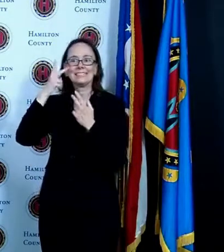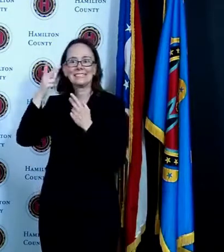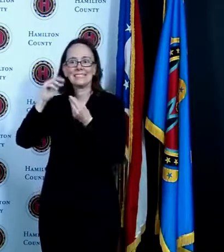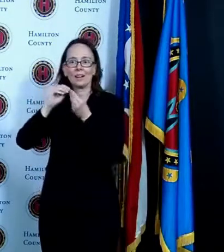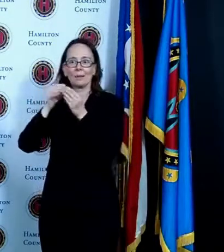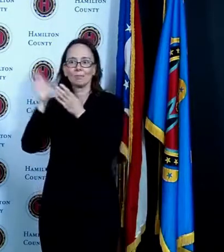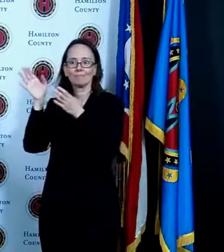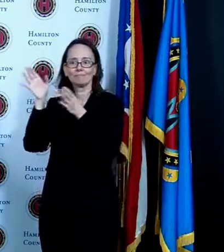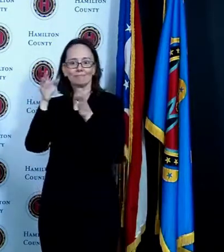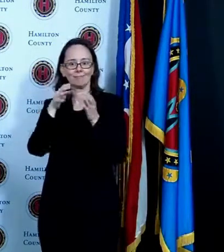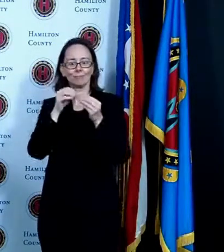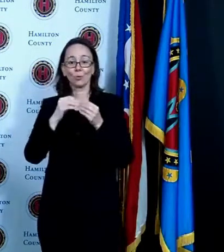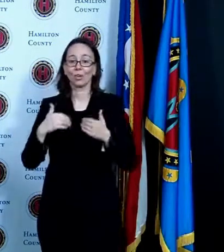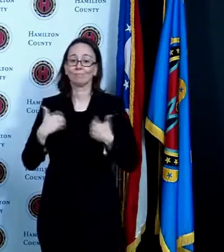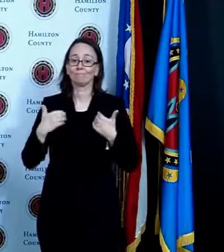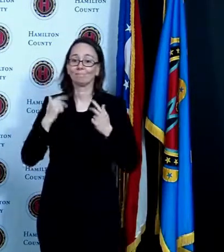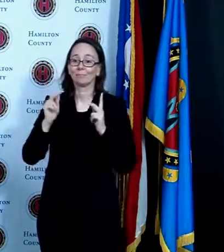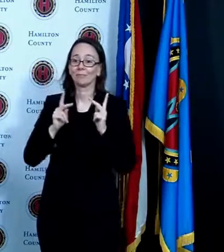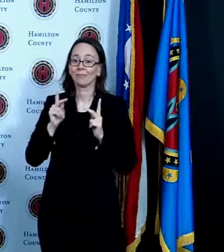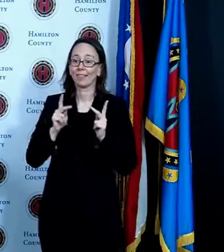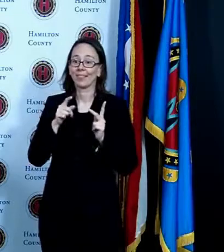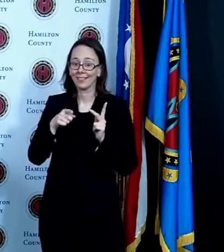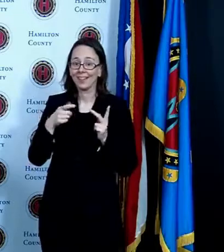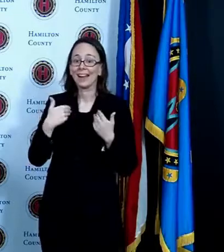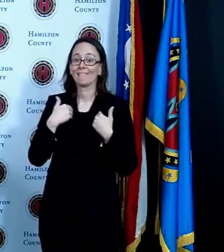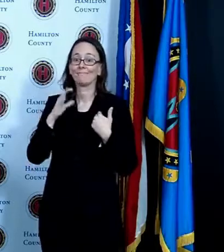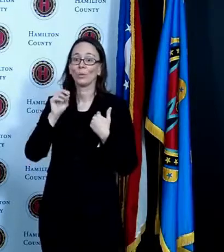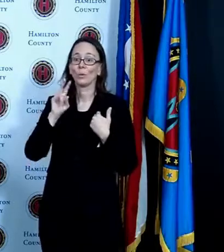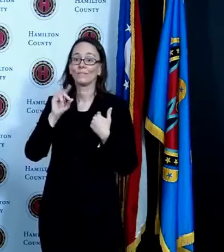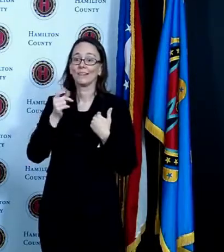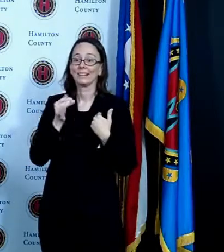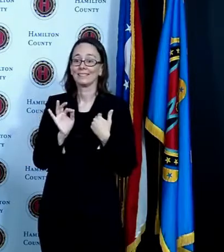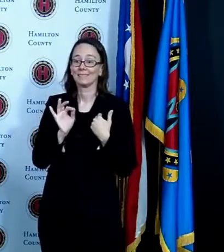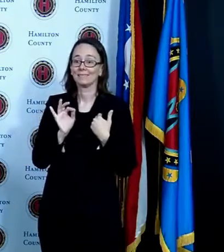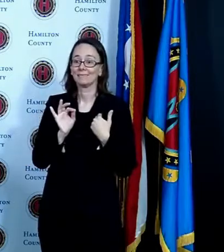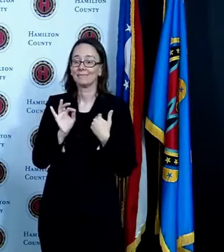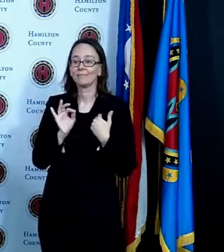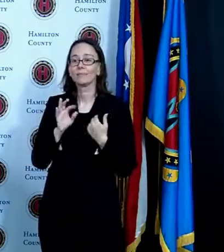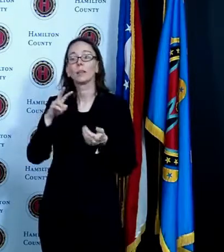the younger generations as it is for the elderly so I think these things are